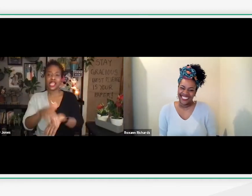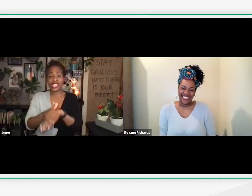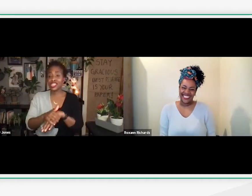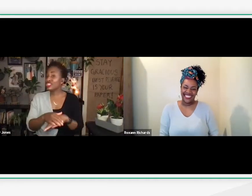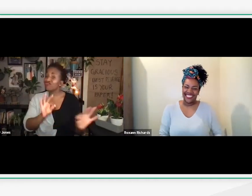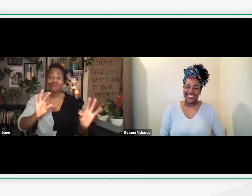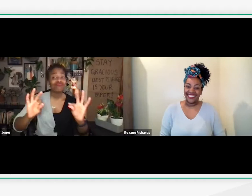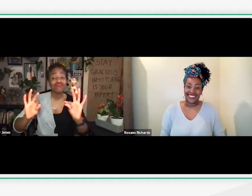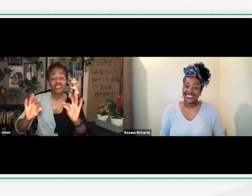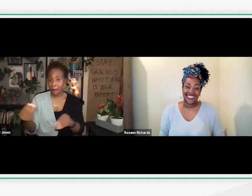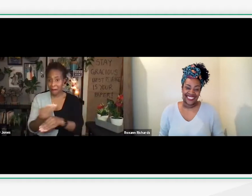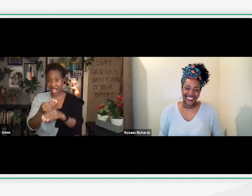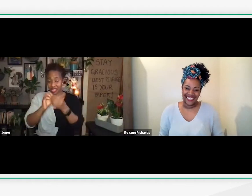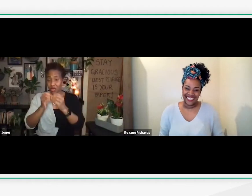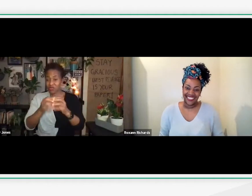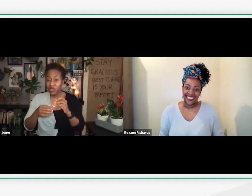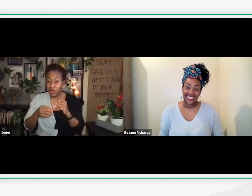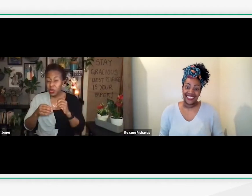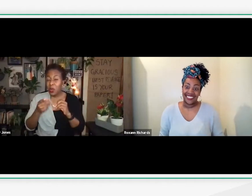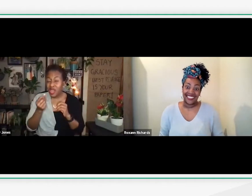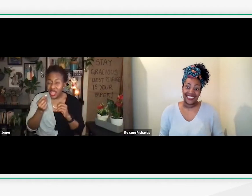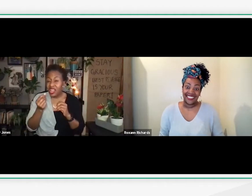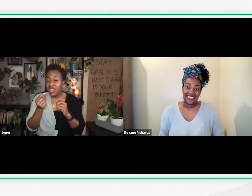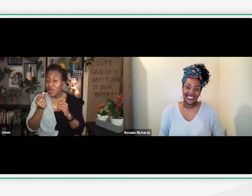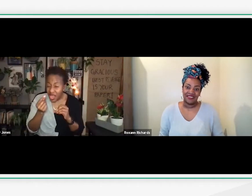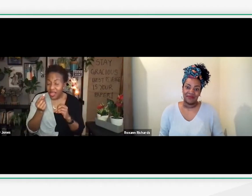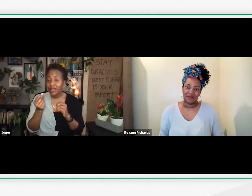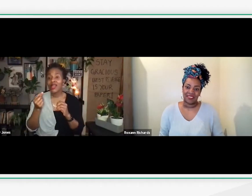I think I'm the opposite! English is good for me, and math is like . . .